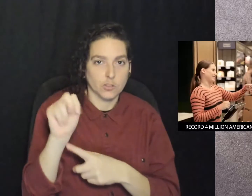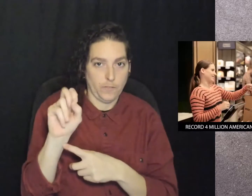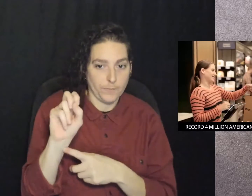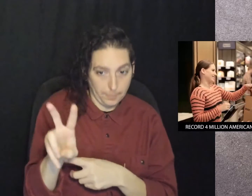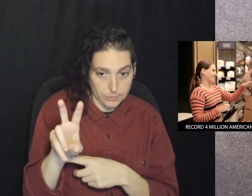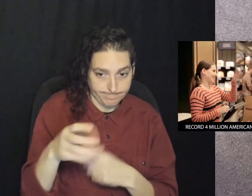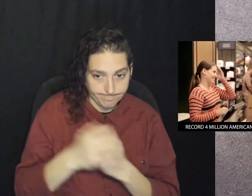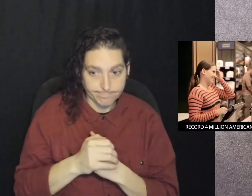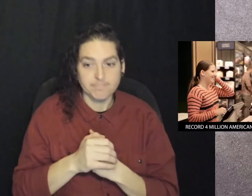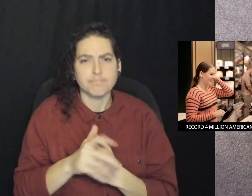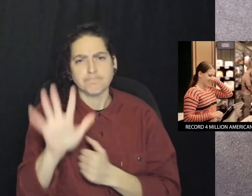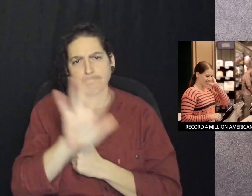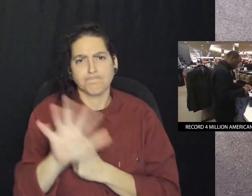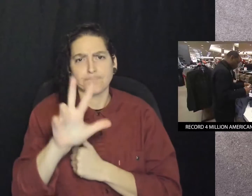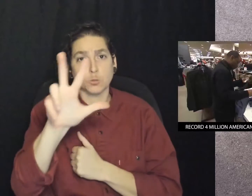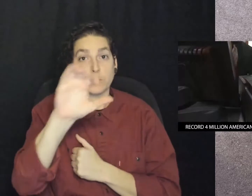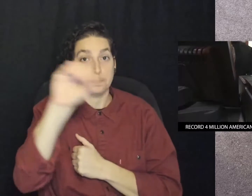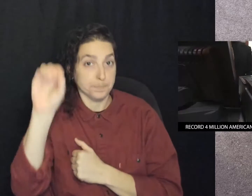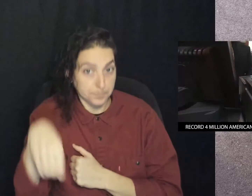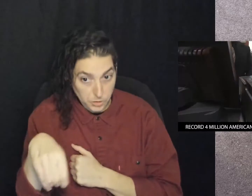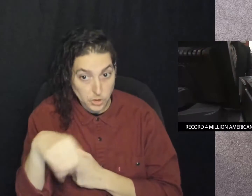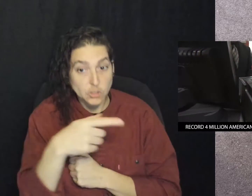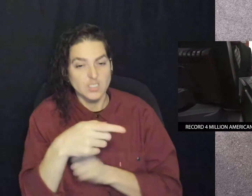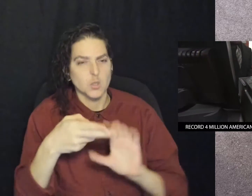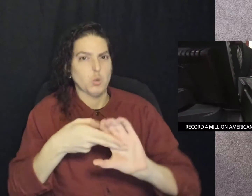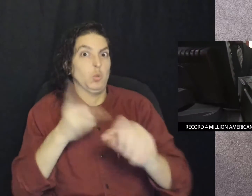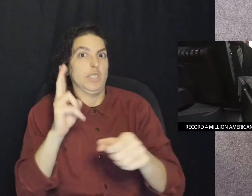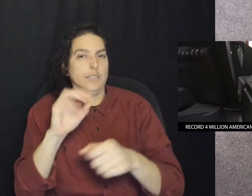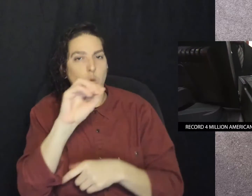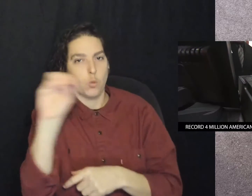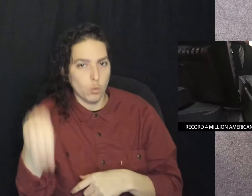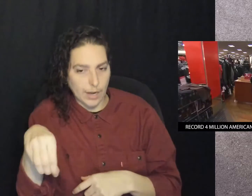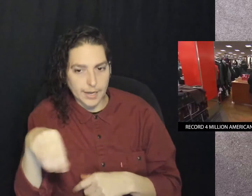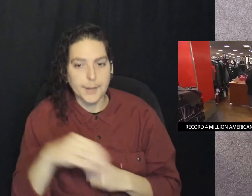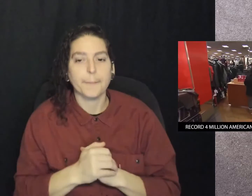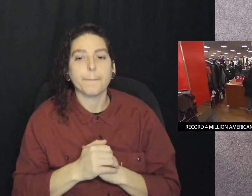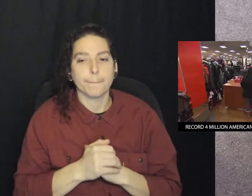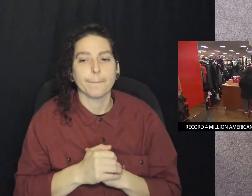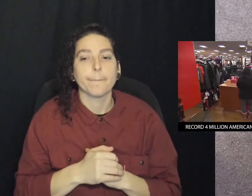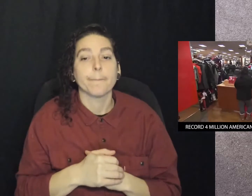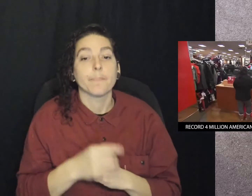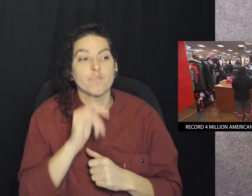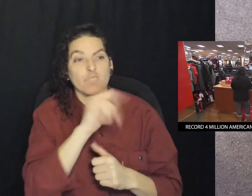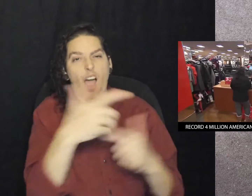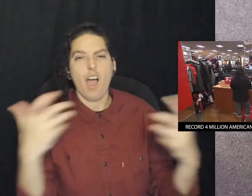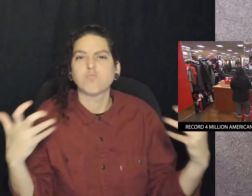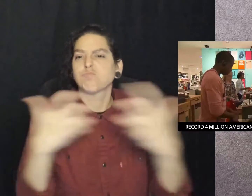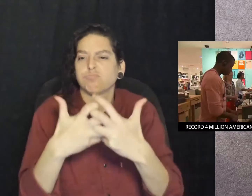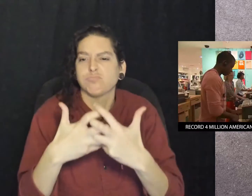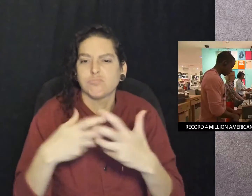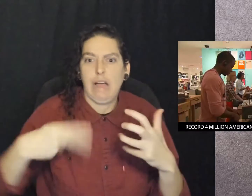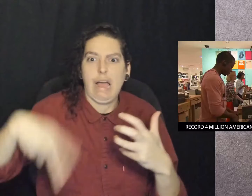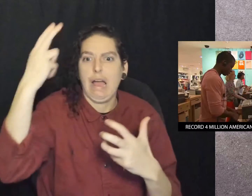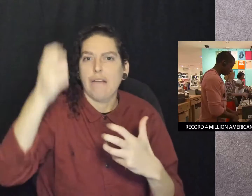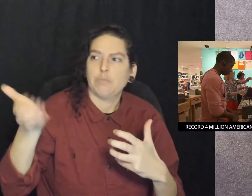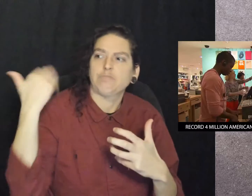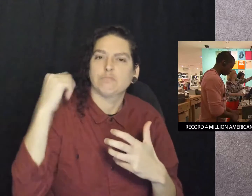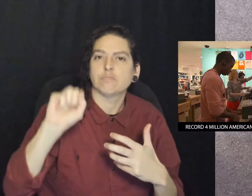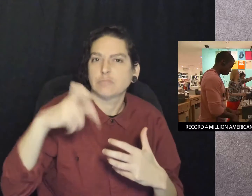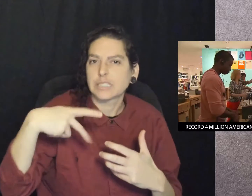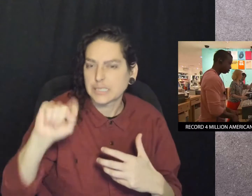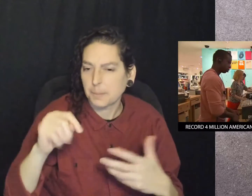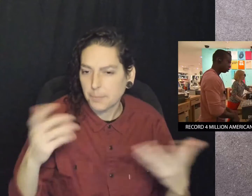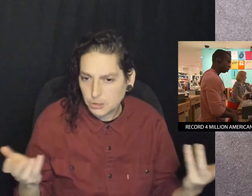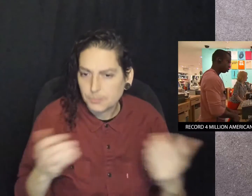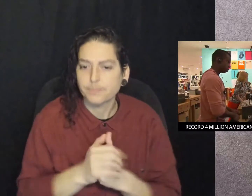their jobs in November that's a 3% quits rate which matches the high from September